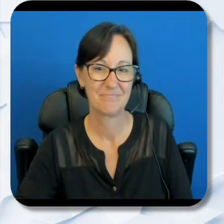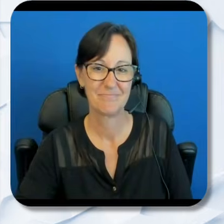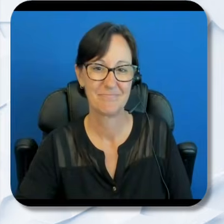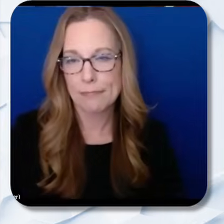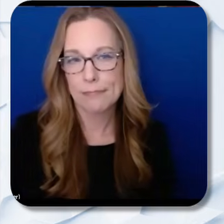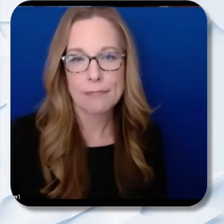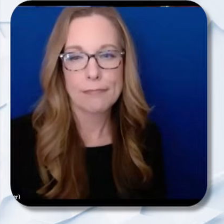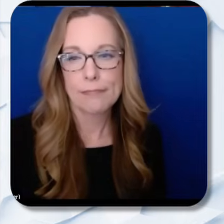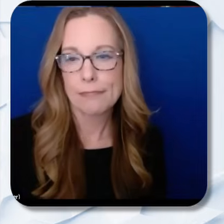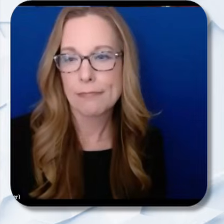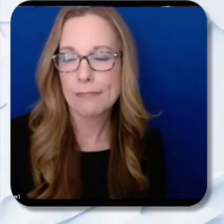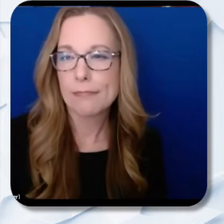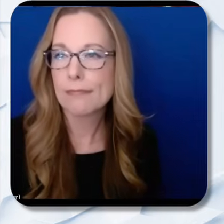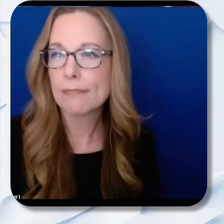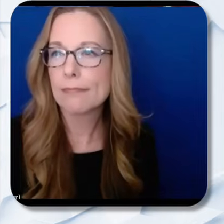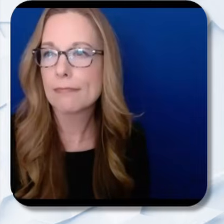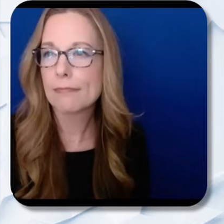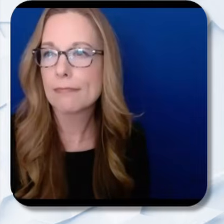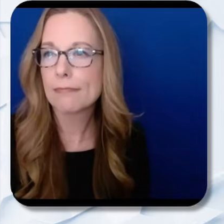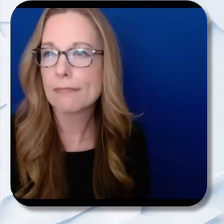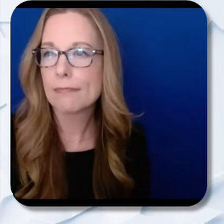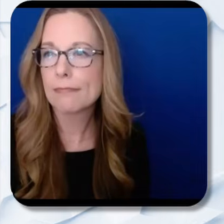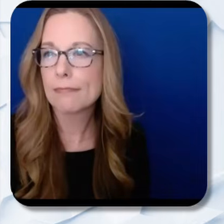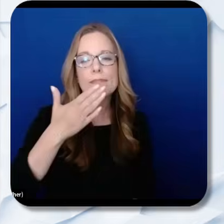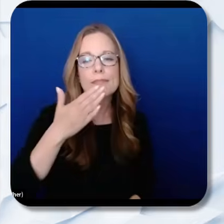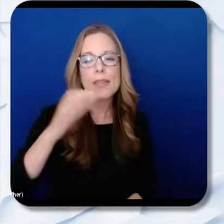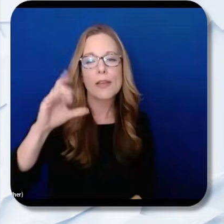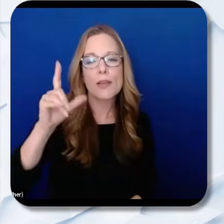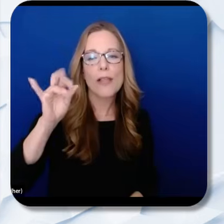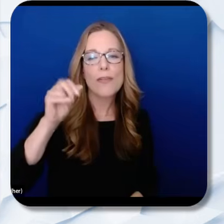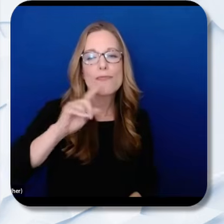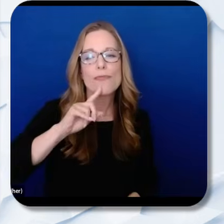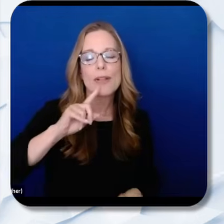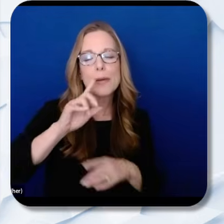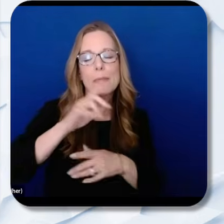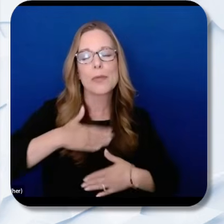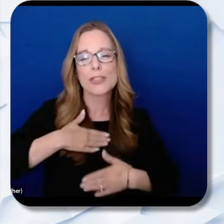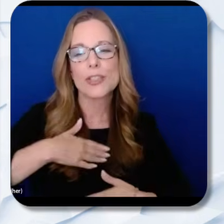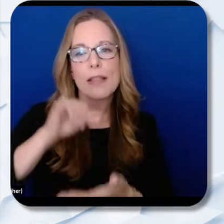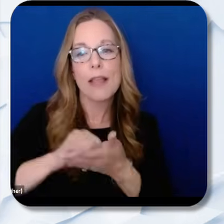[Eric Dunk] Great, thank you, Claire, really appreciate that. We're next now gonna hear from Dr. Denise Miranda from